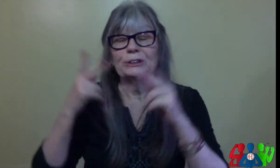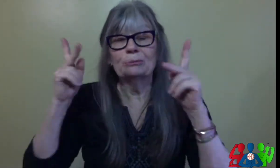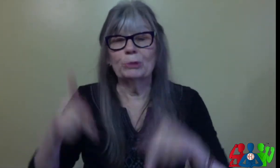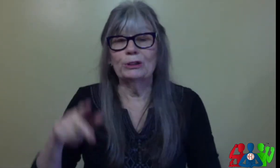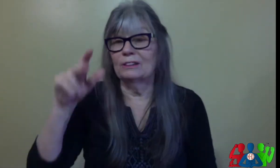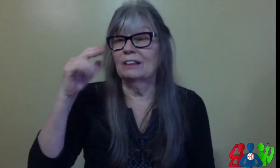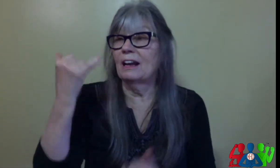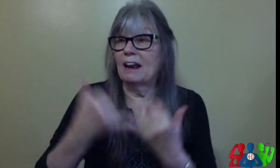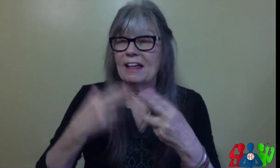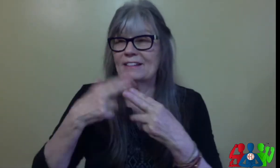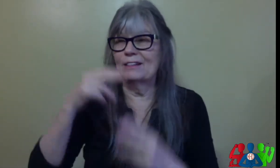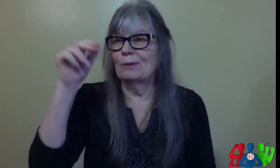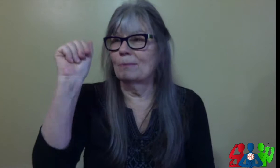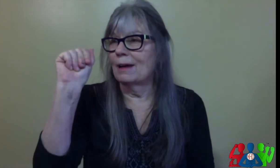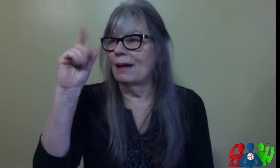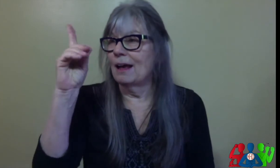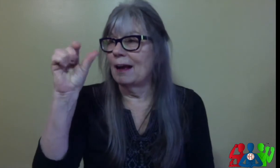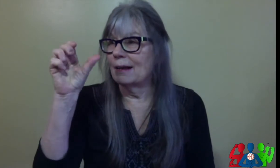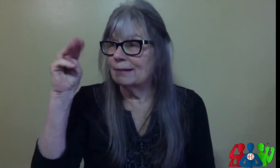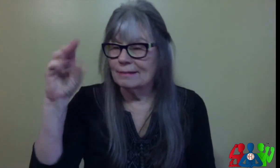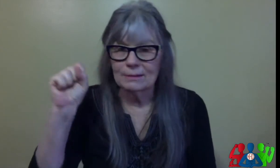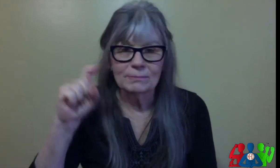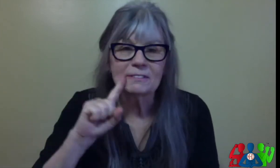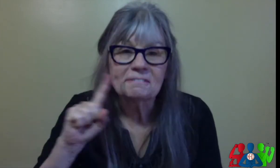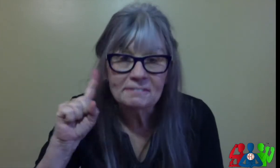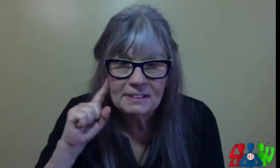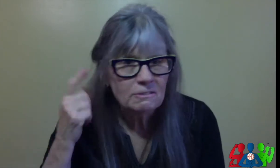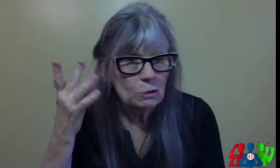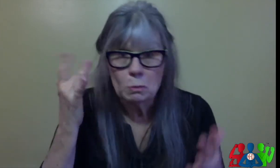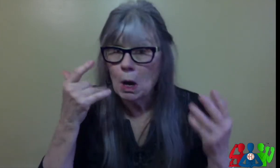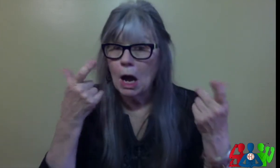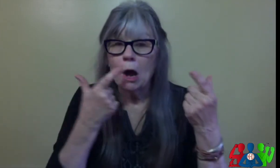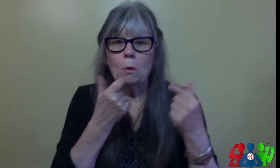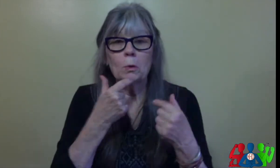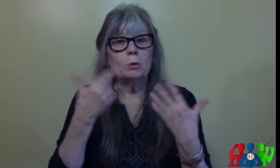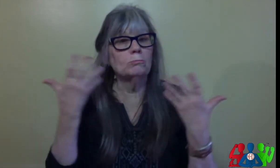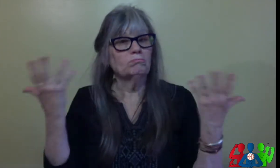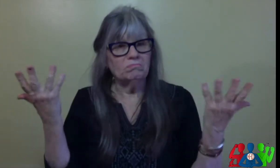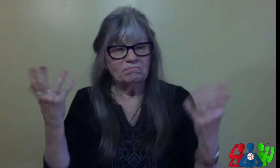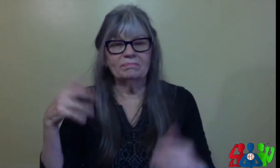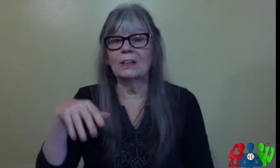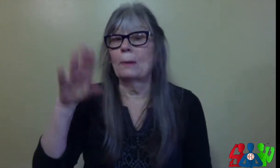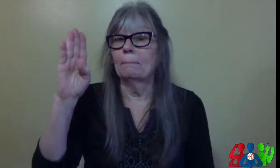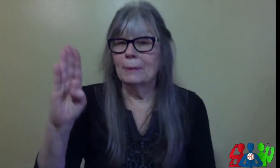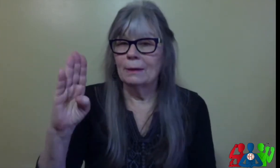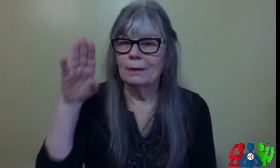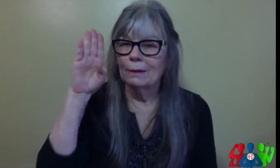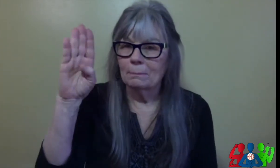We've followed the last names of famous people in deaf history through the